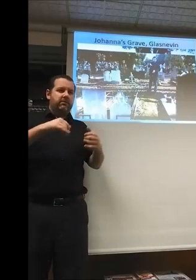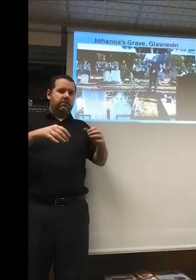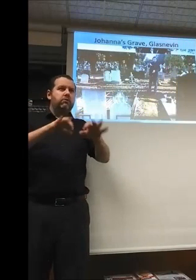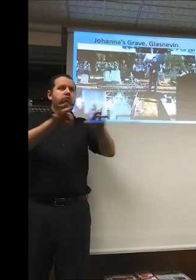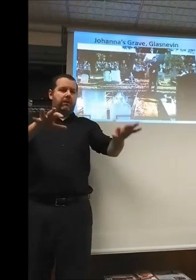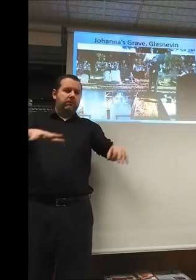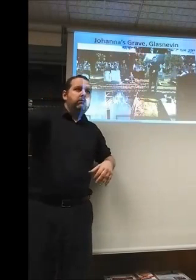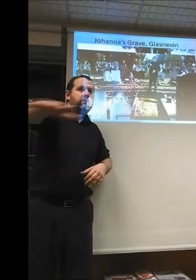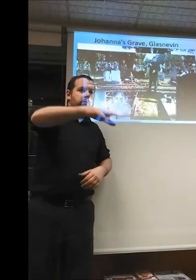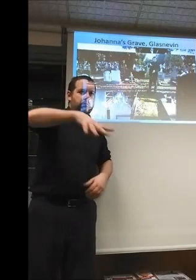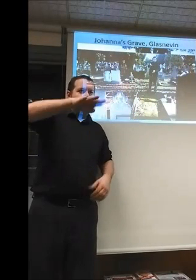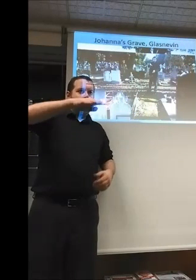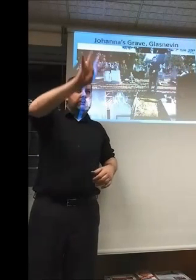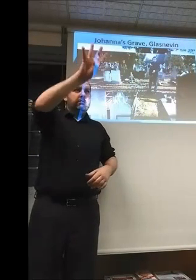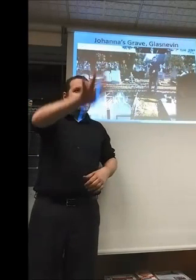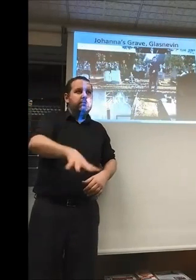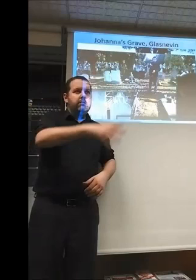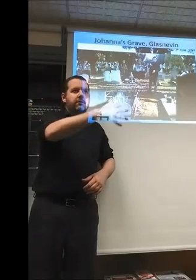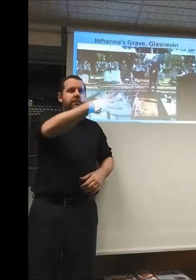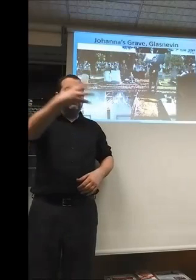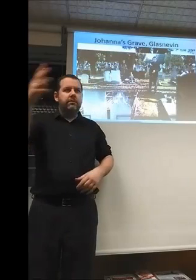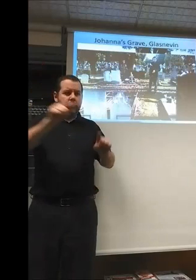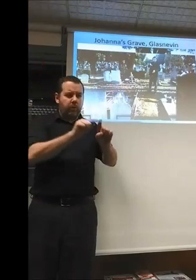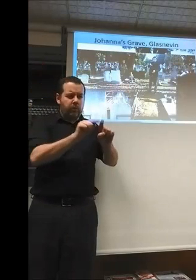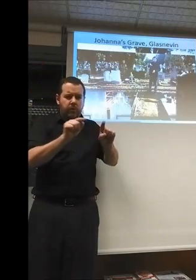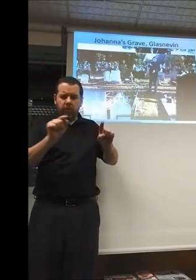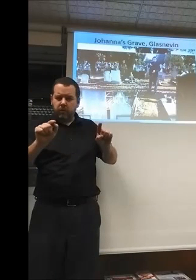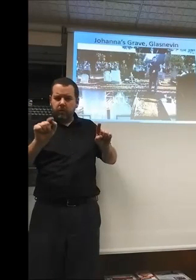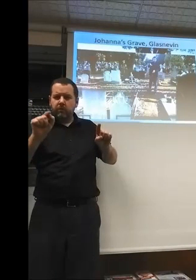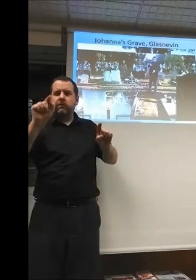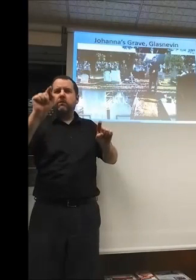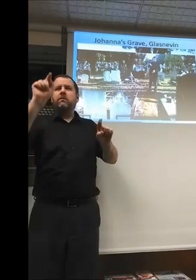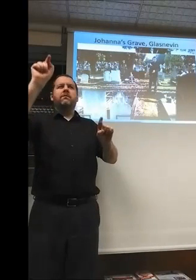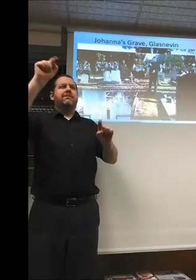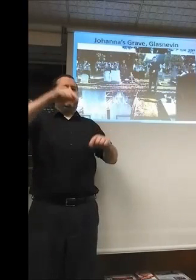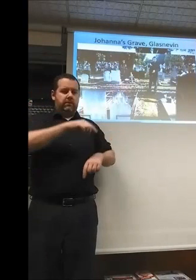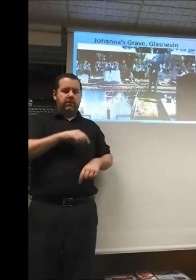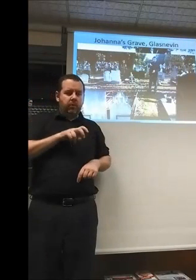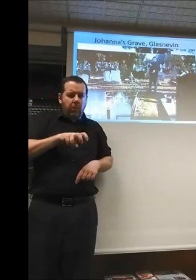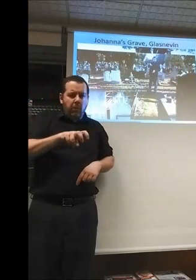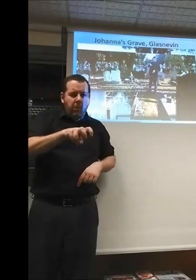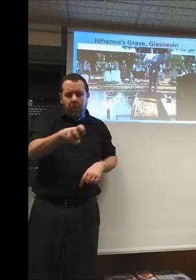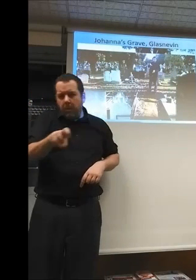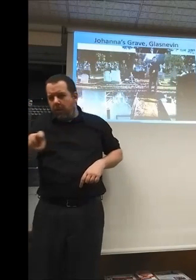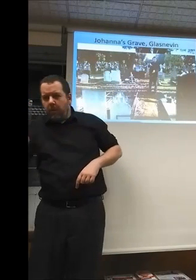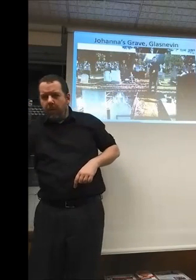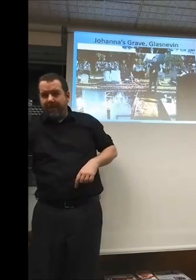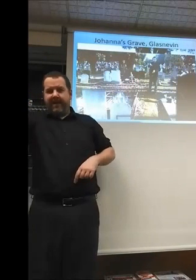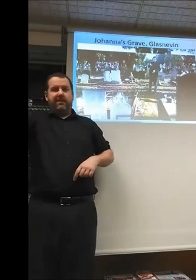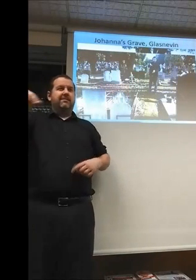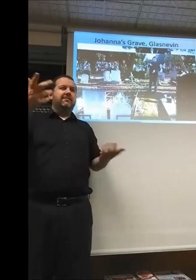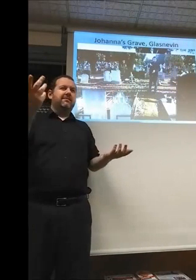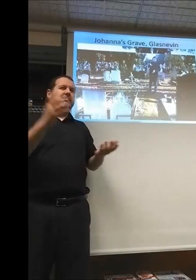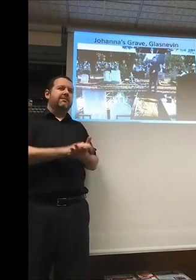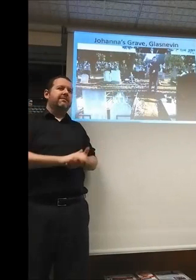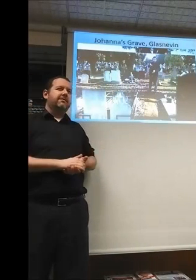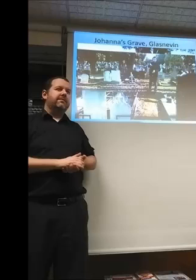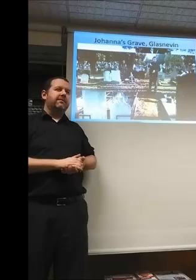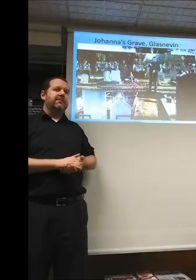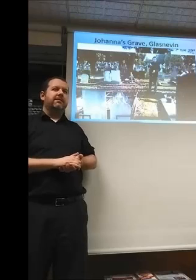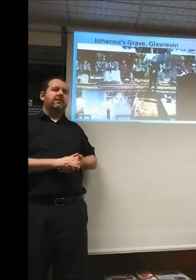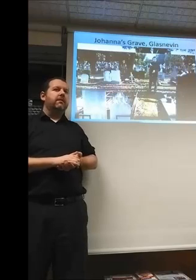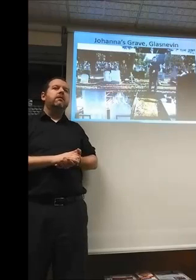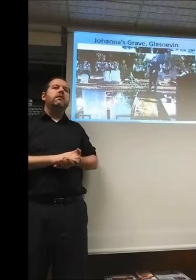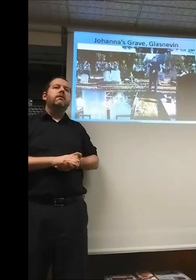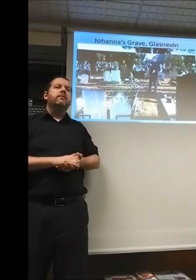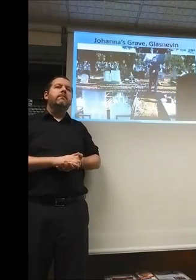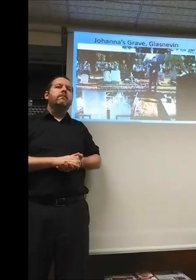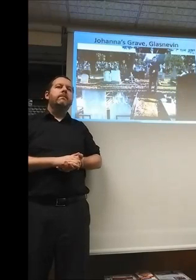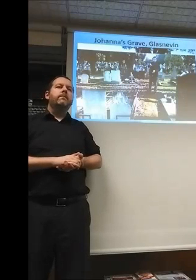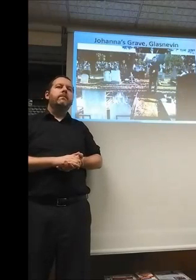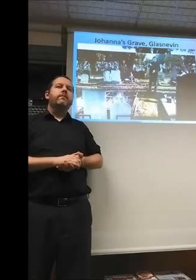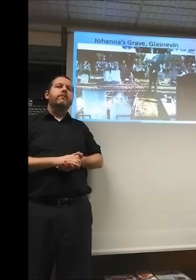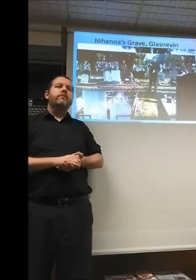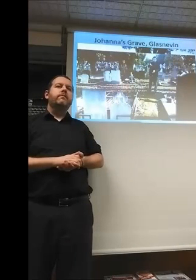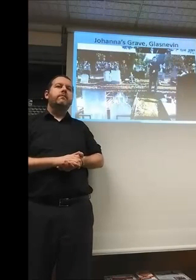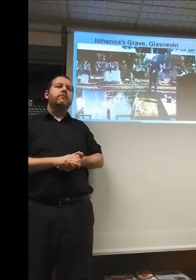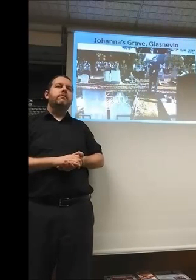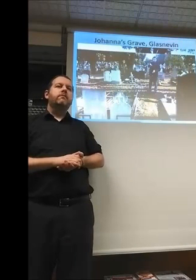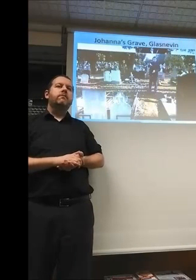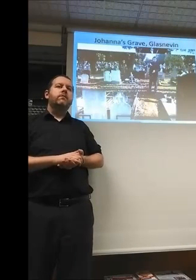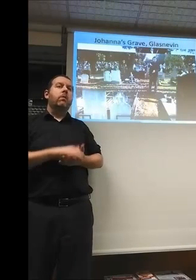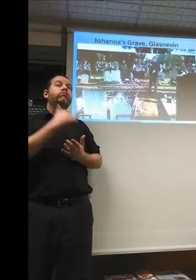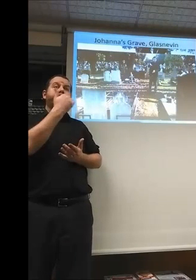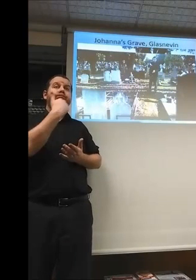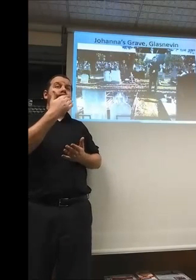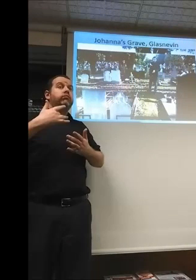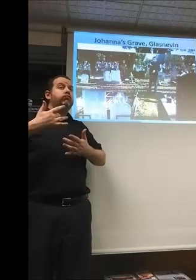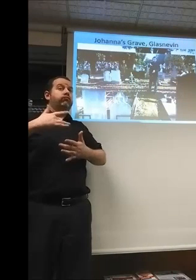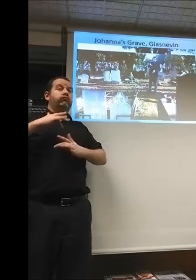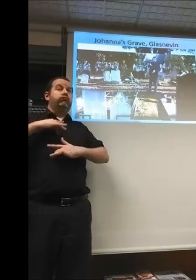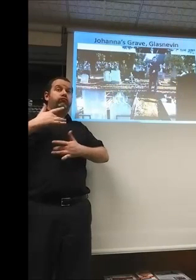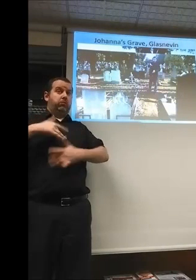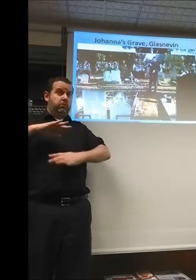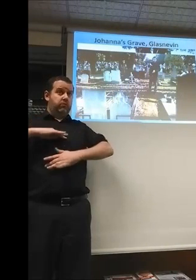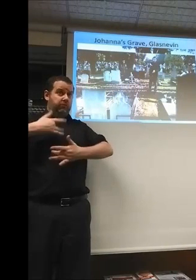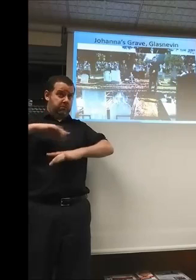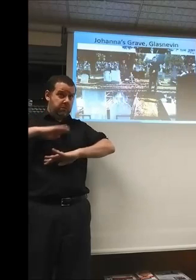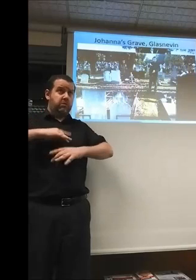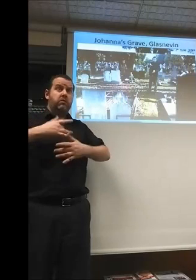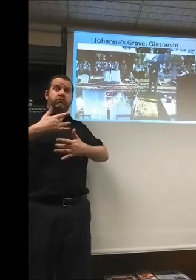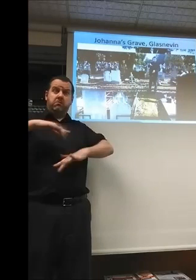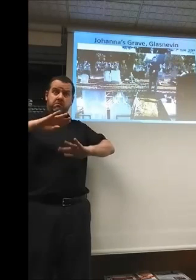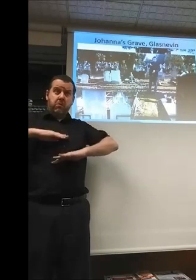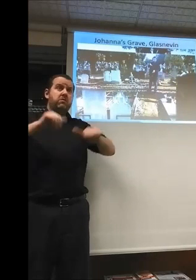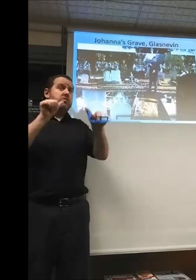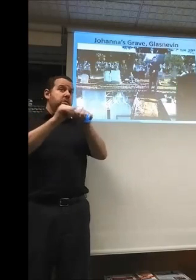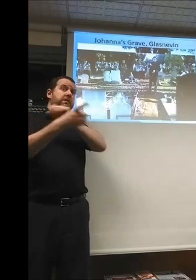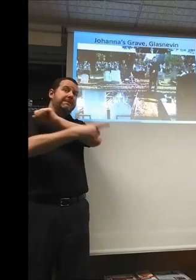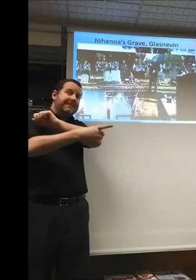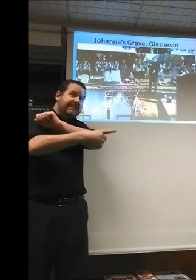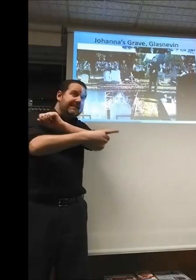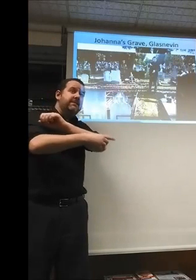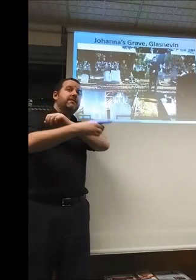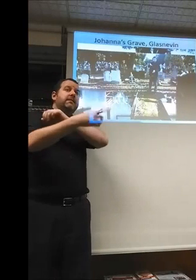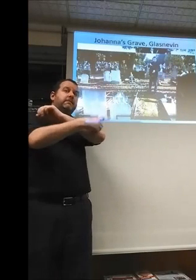Before, when James was arrested, they took all of his belongings from him, he had a gold